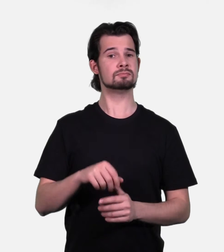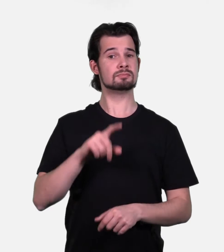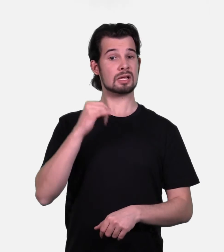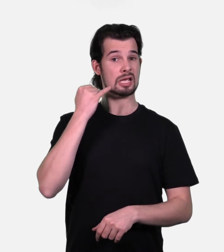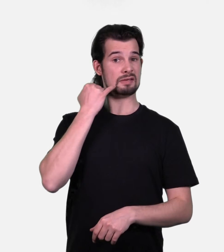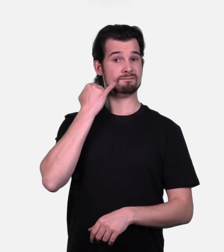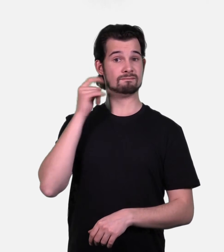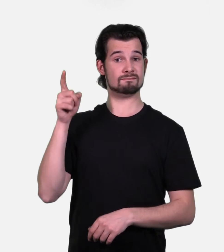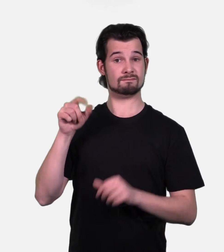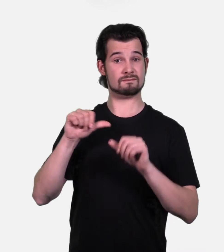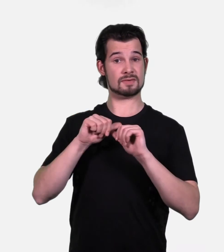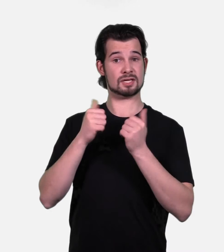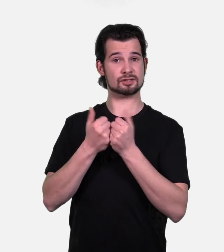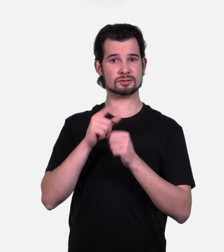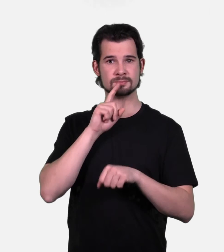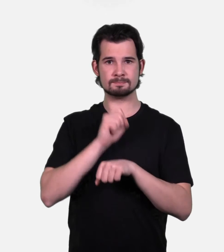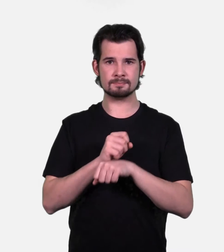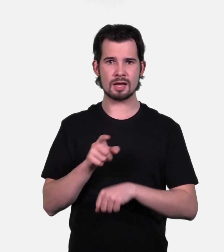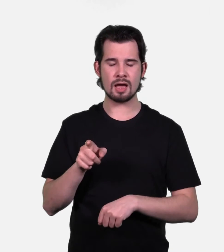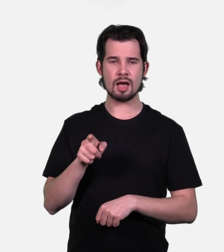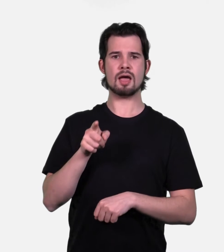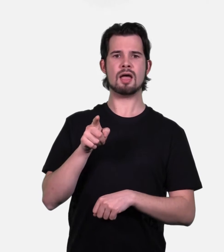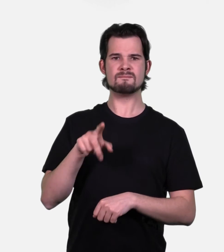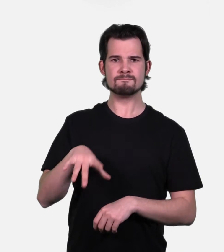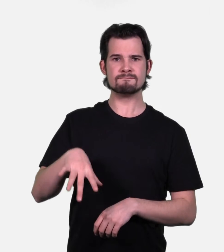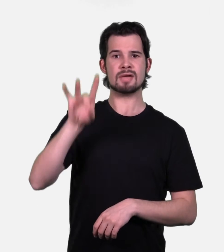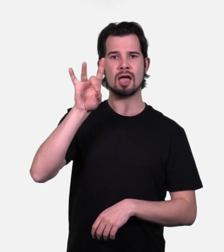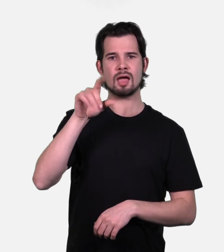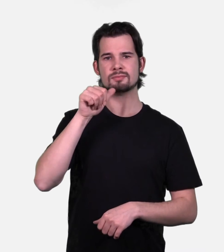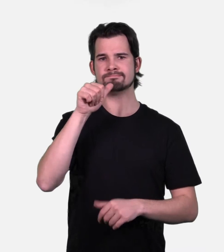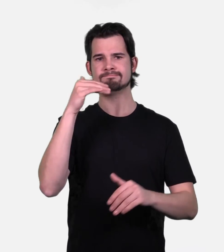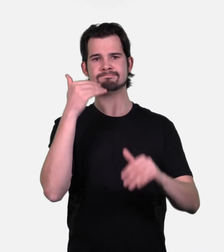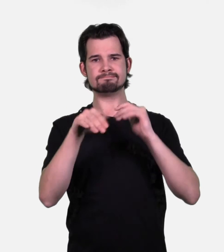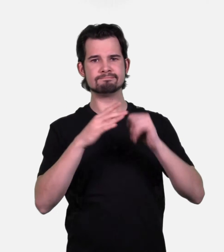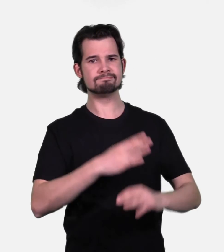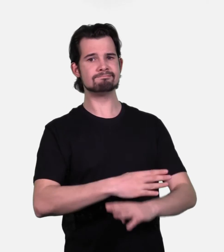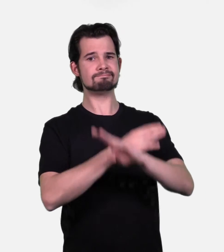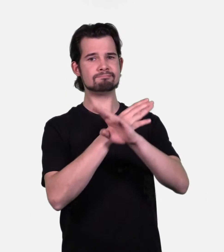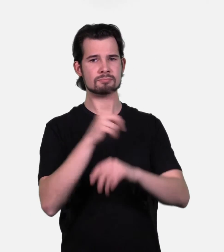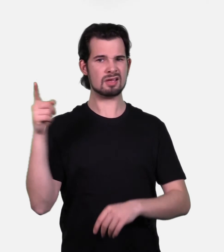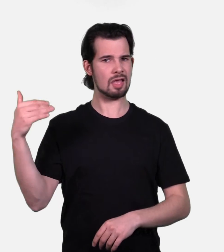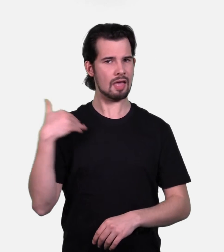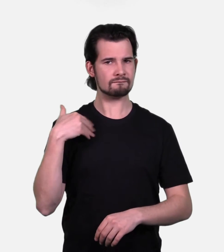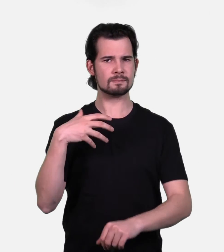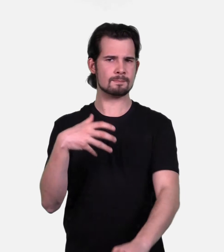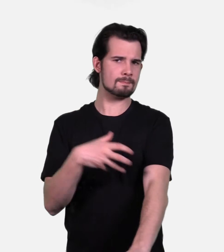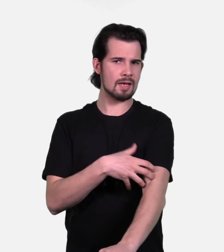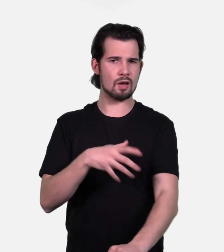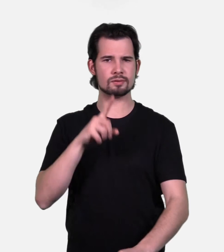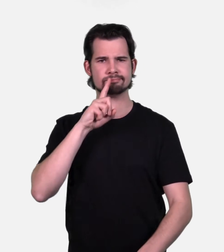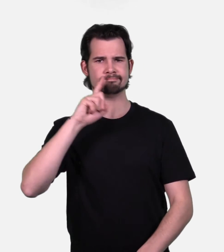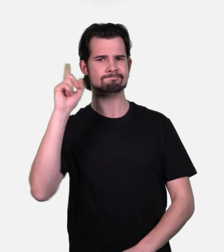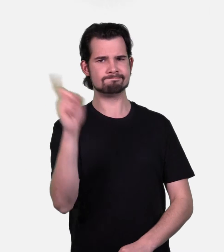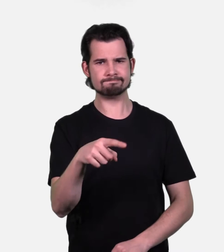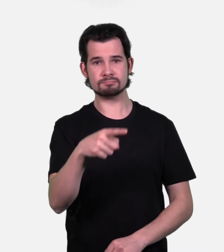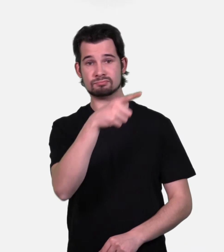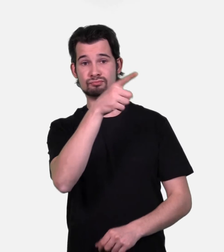If the Agency finds that an undue obstacle exists, it has the power to order the service provider